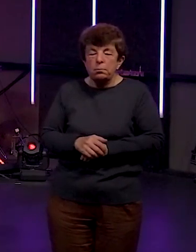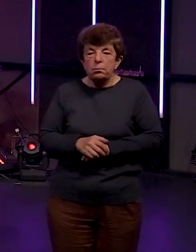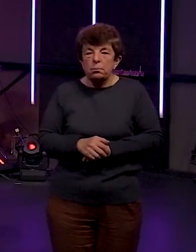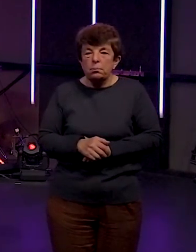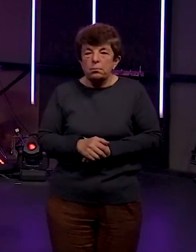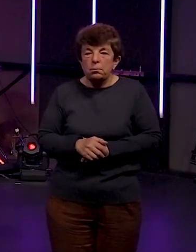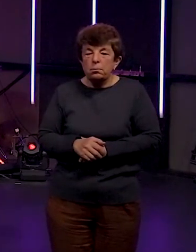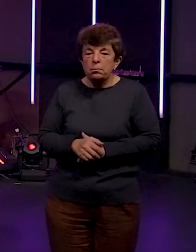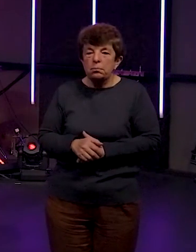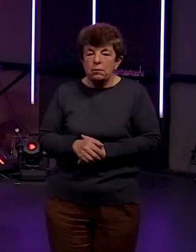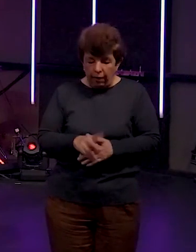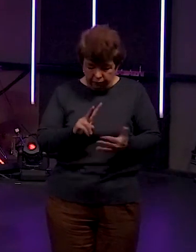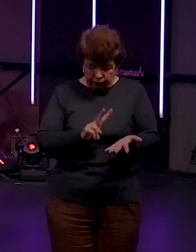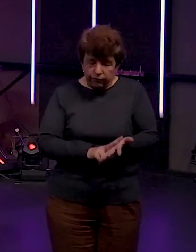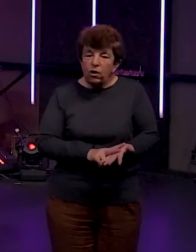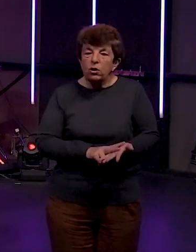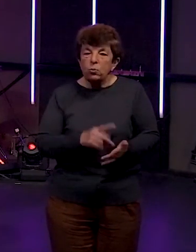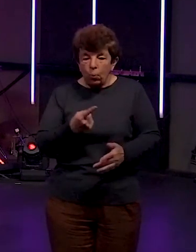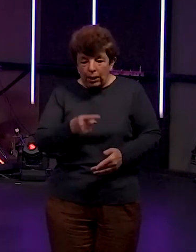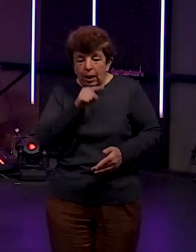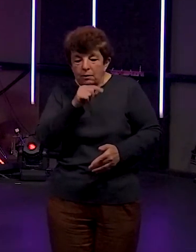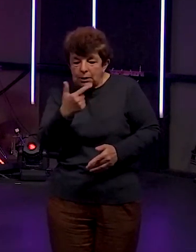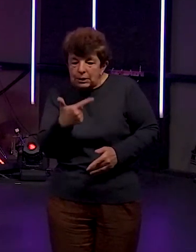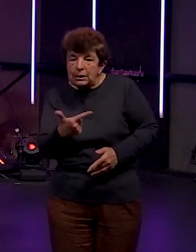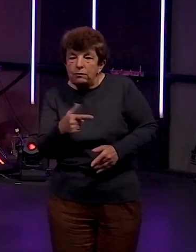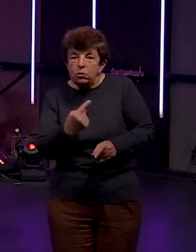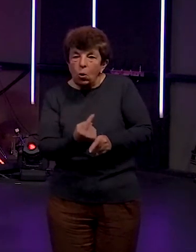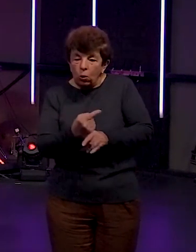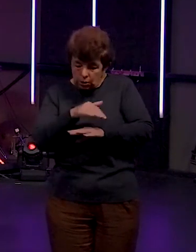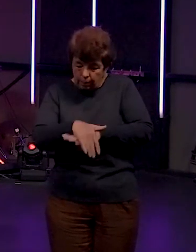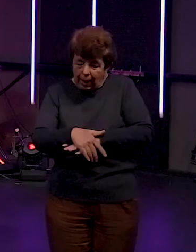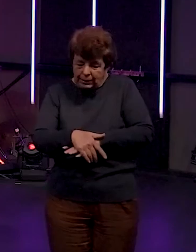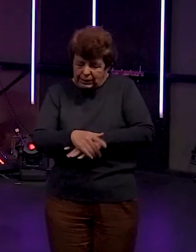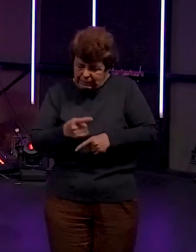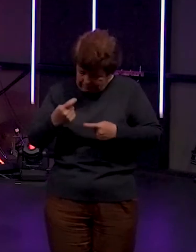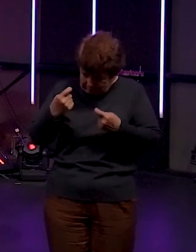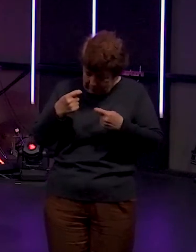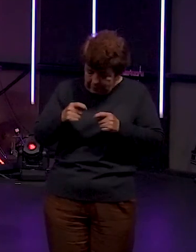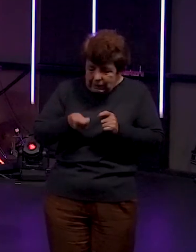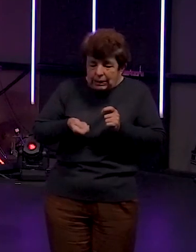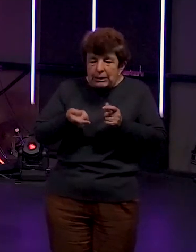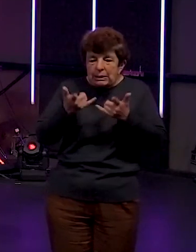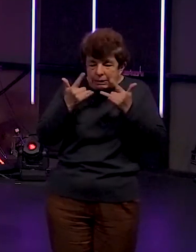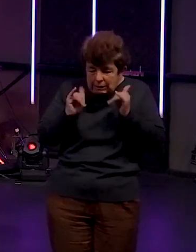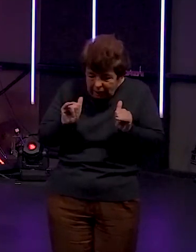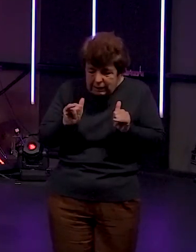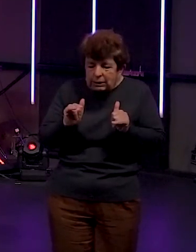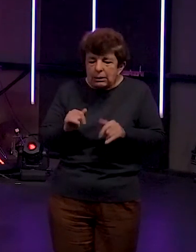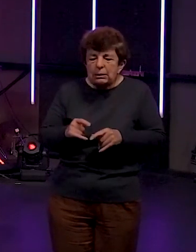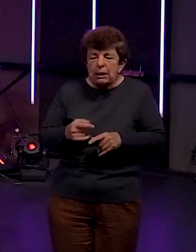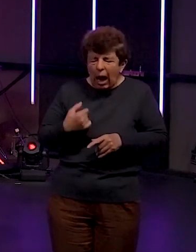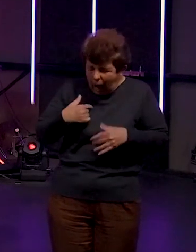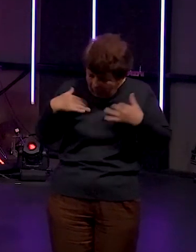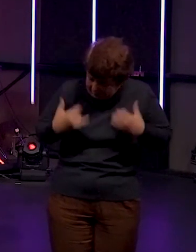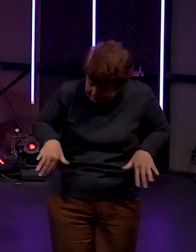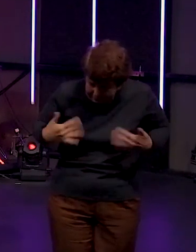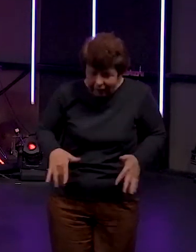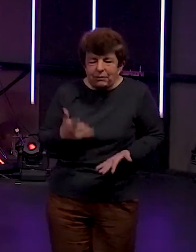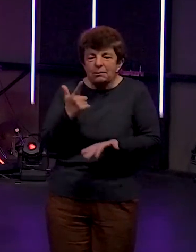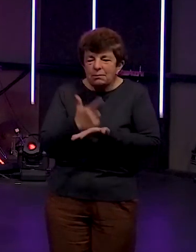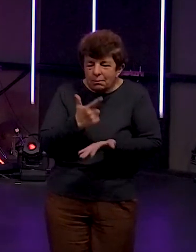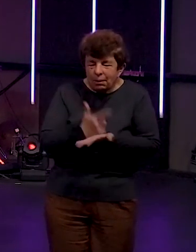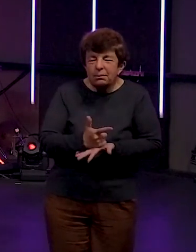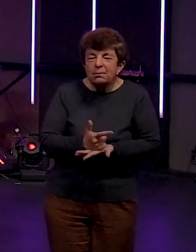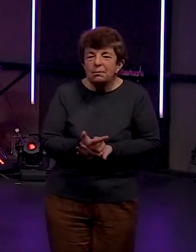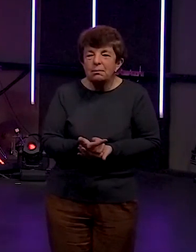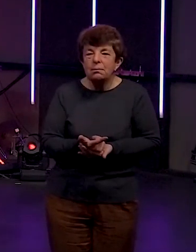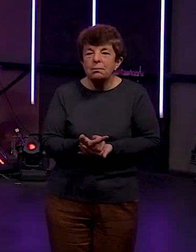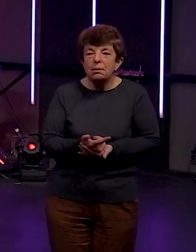And then Verse 107 talks about a testing. It says "I have suffered much". Have you noticed